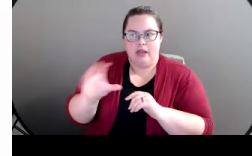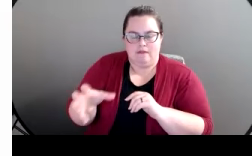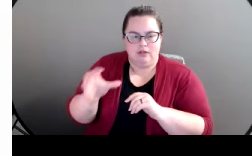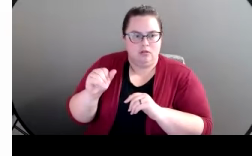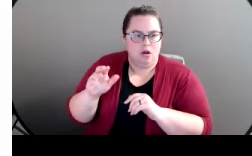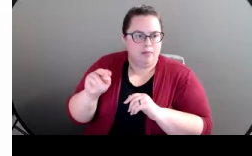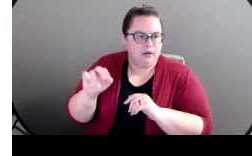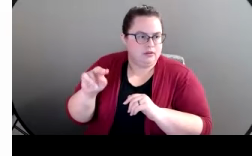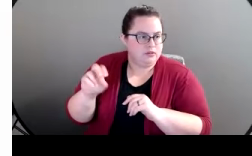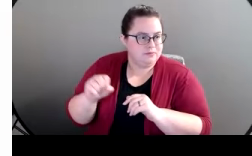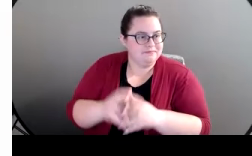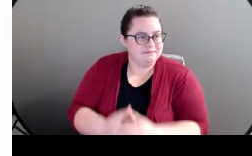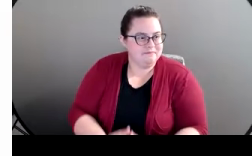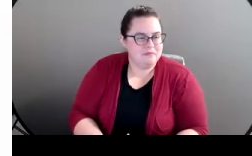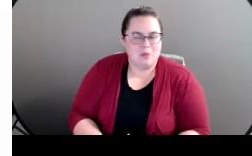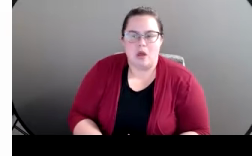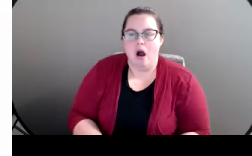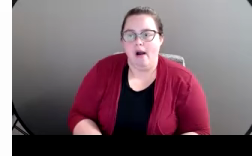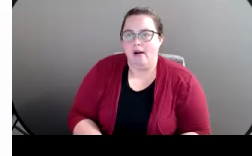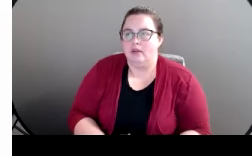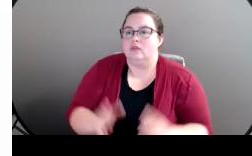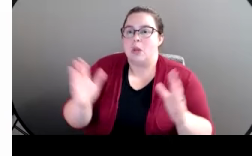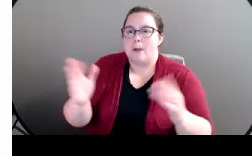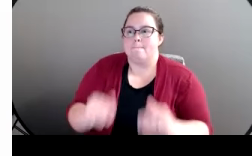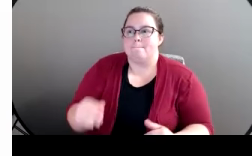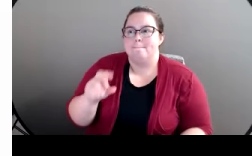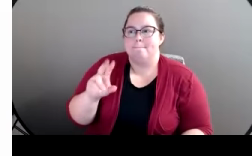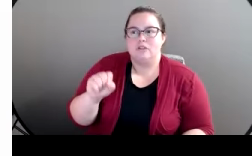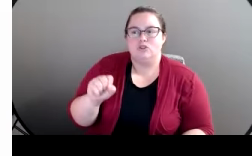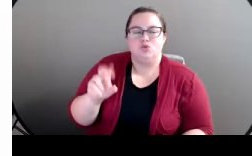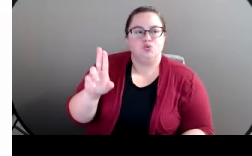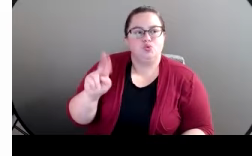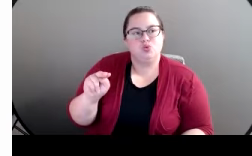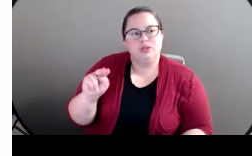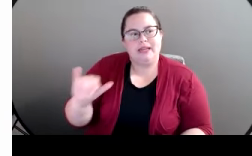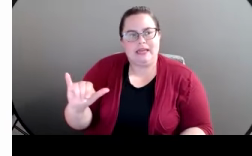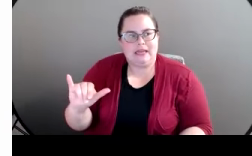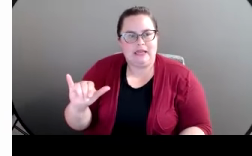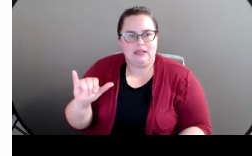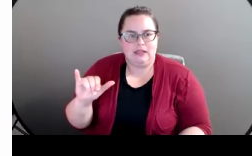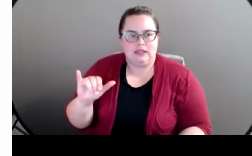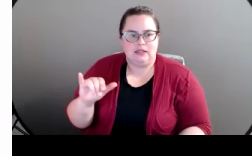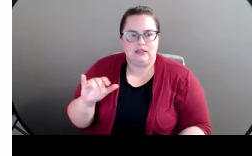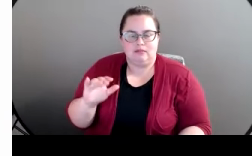Okay. SUNY textbook. So, this is again a smaller repository.